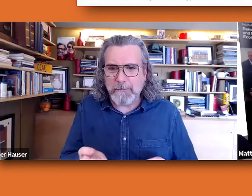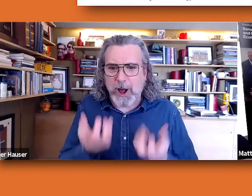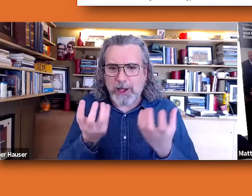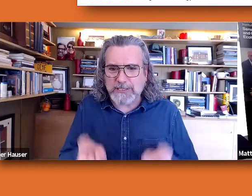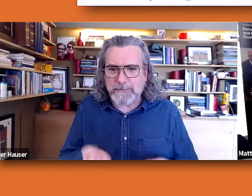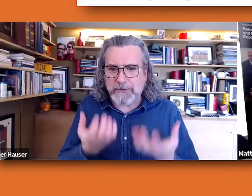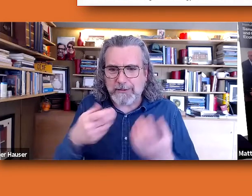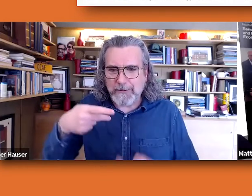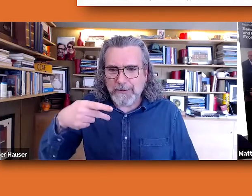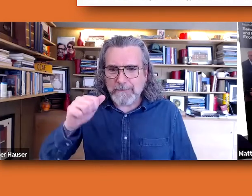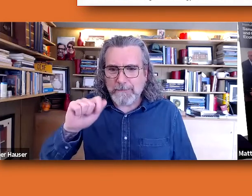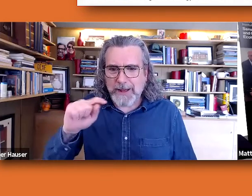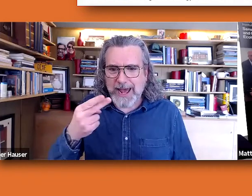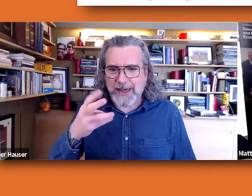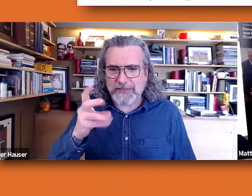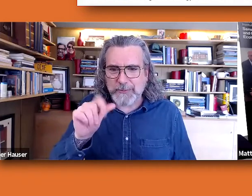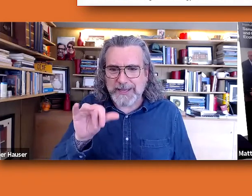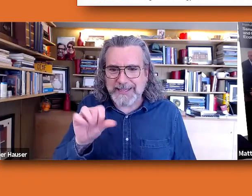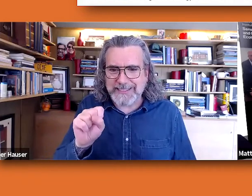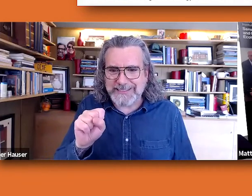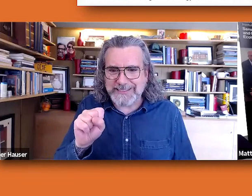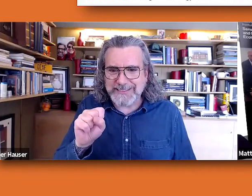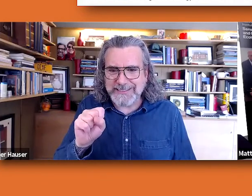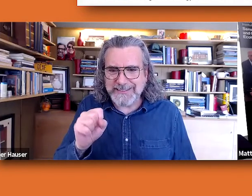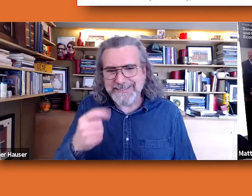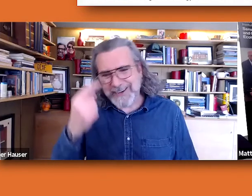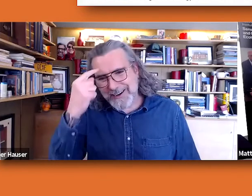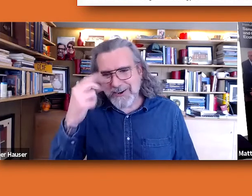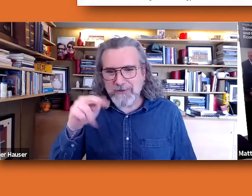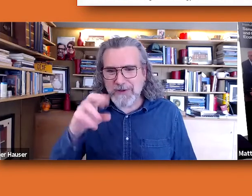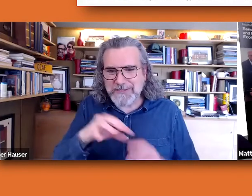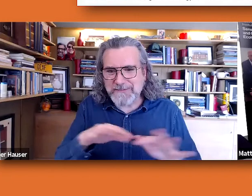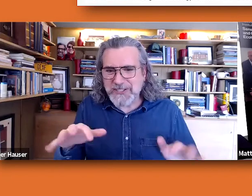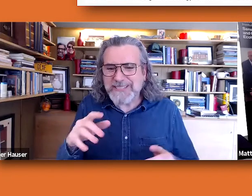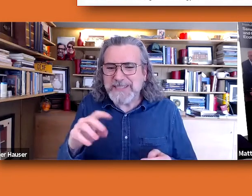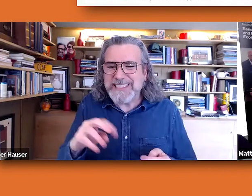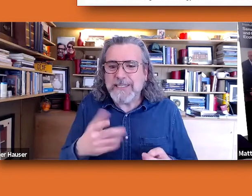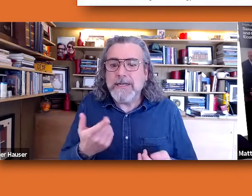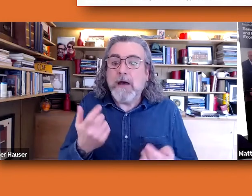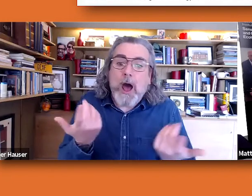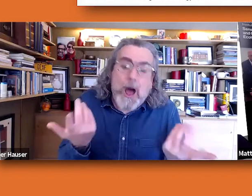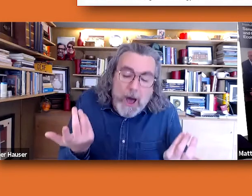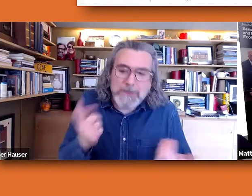there are actually many different pathways. Of course, people are neurodiverse.